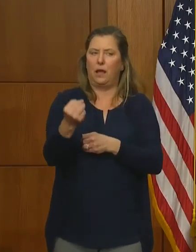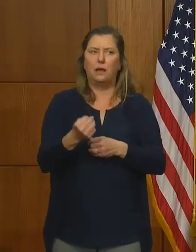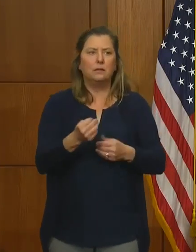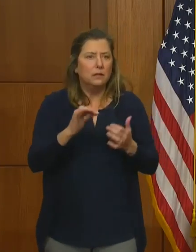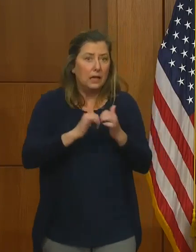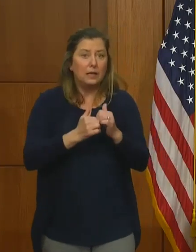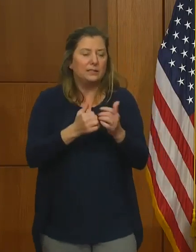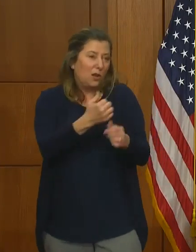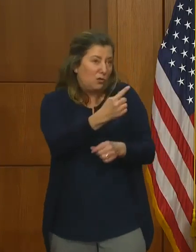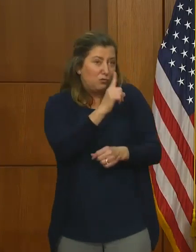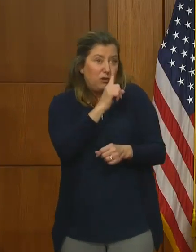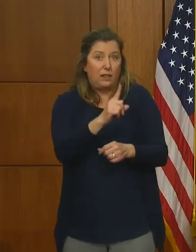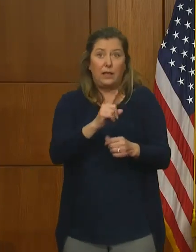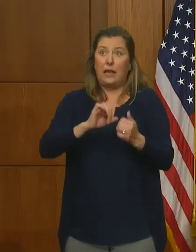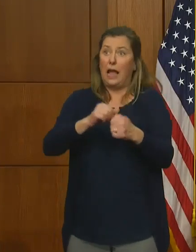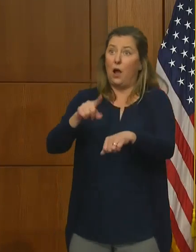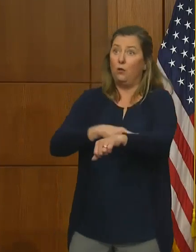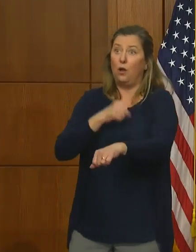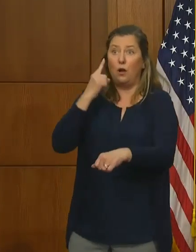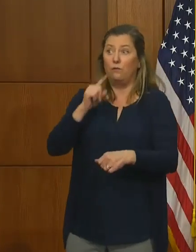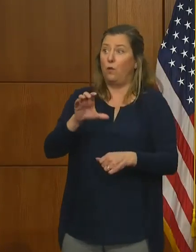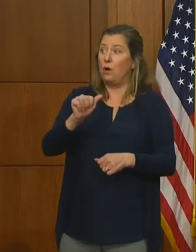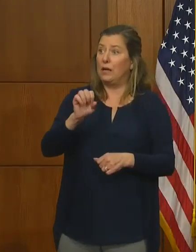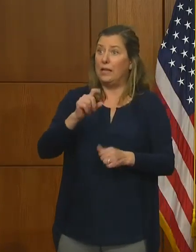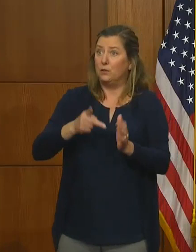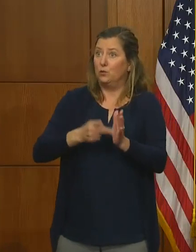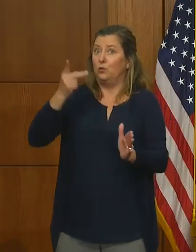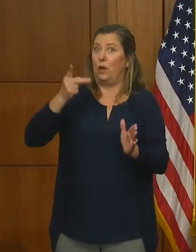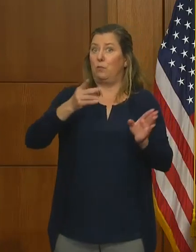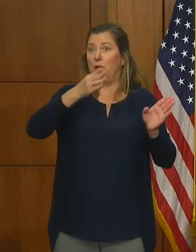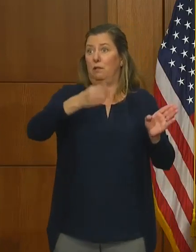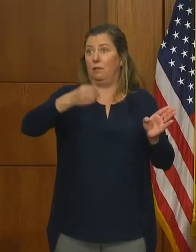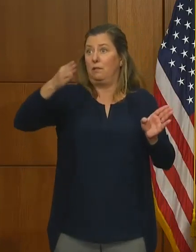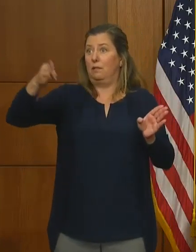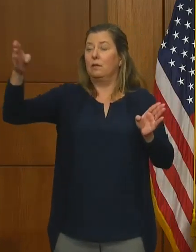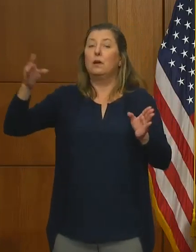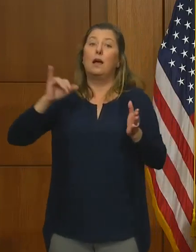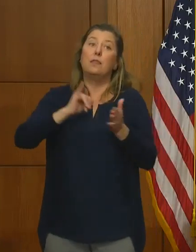MONDAY IS HOW LONG IT TAKES UP